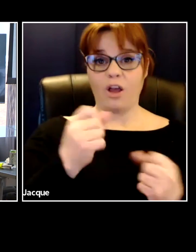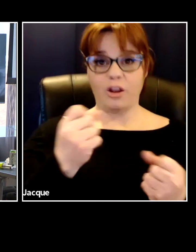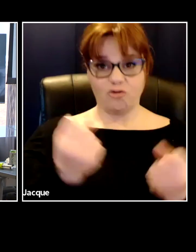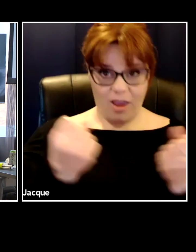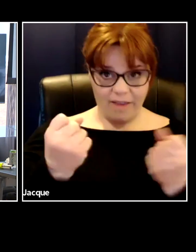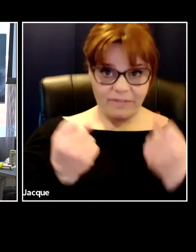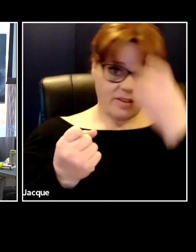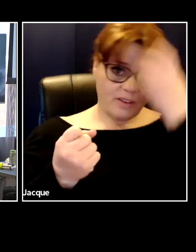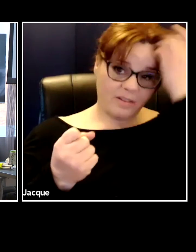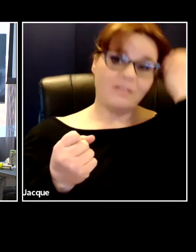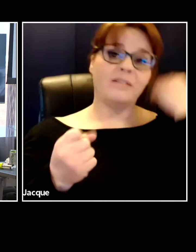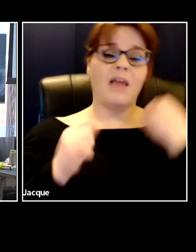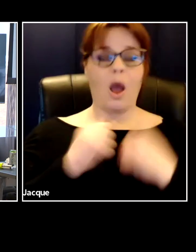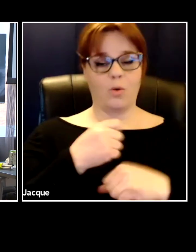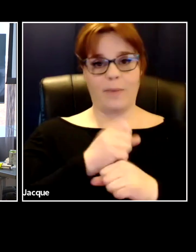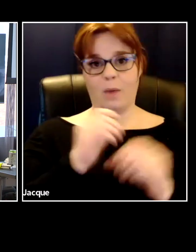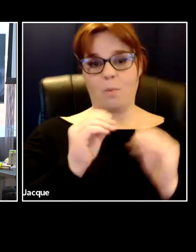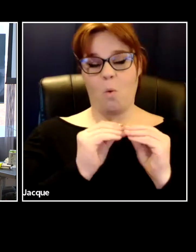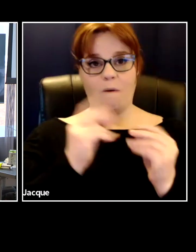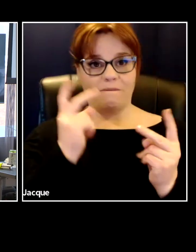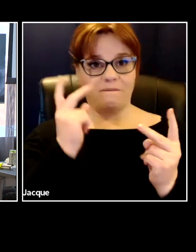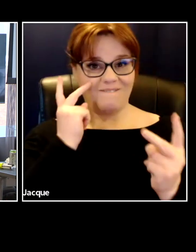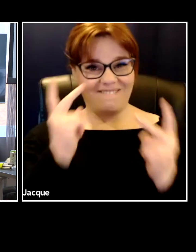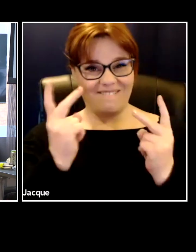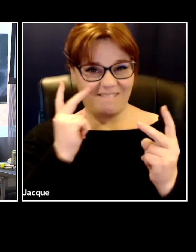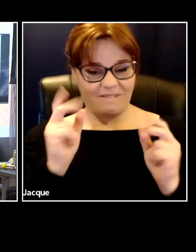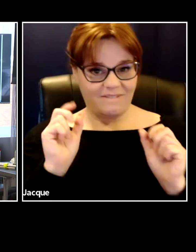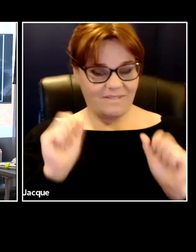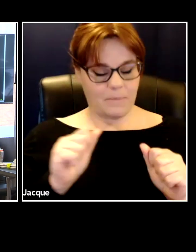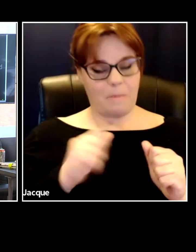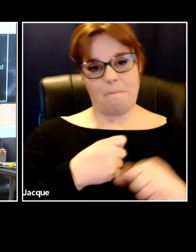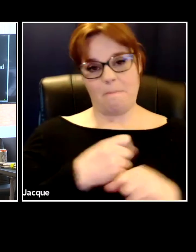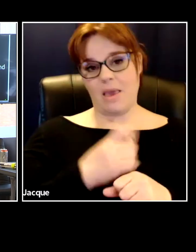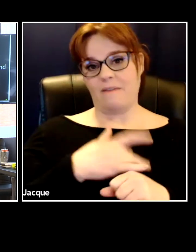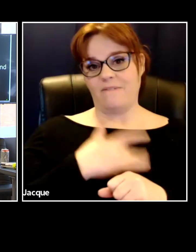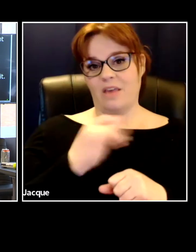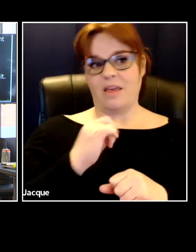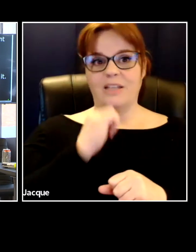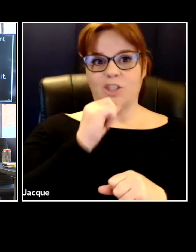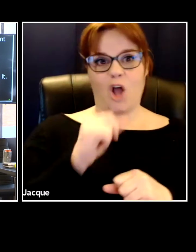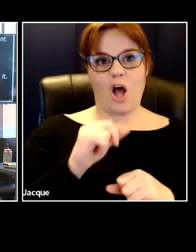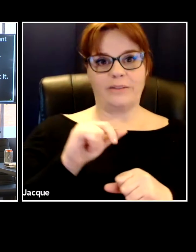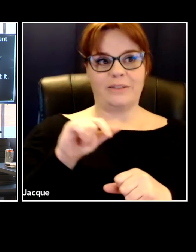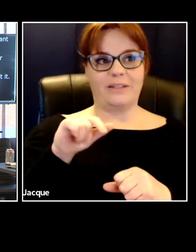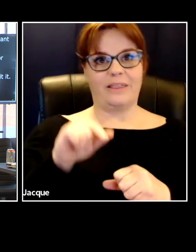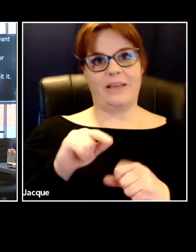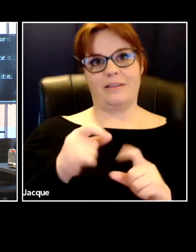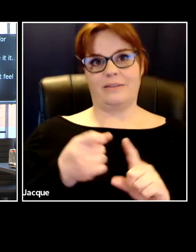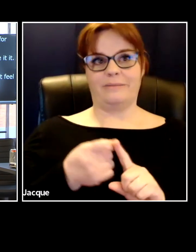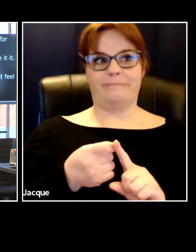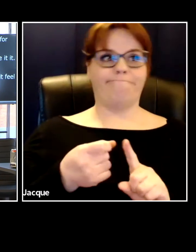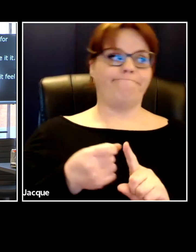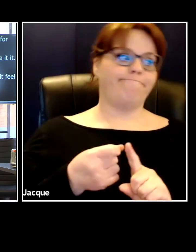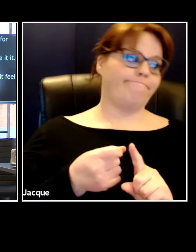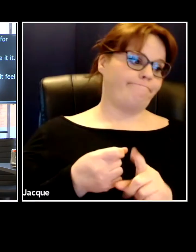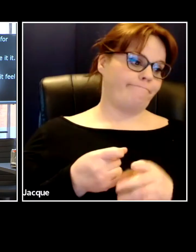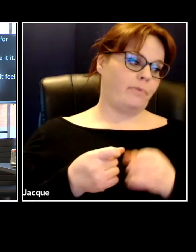it more visible? How to make it feel like it's not this sidebar on everything else or normal